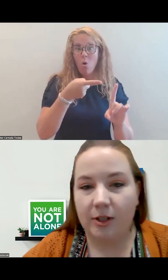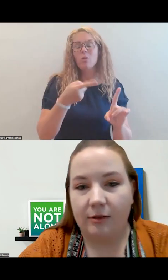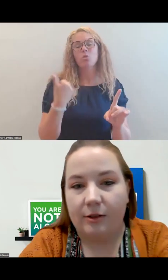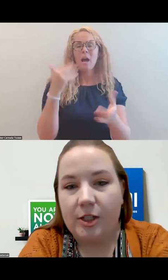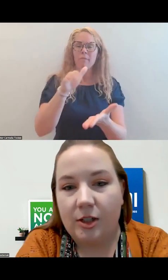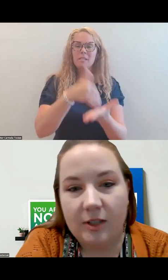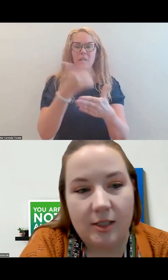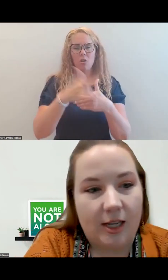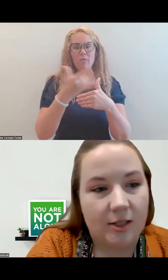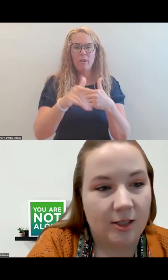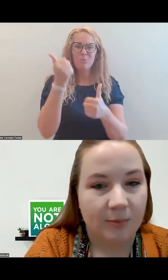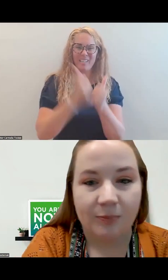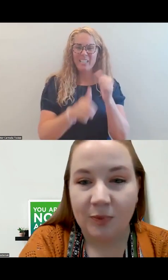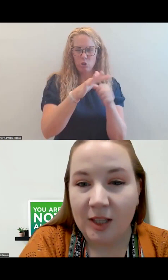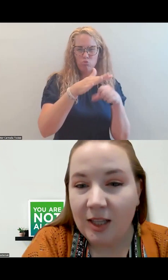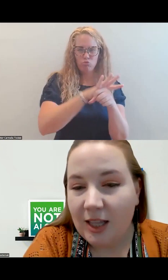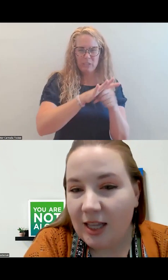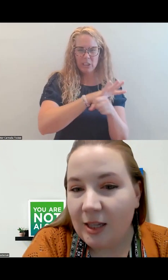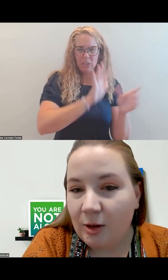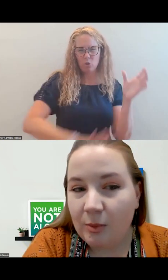IN EVERY REGION OF THE STATE.